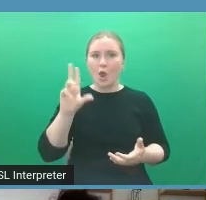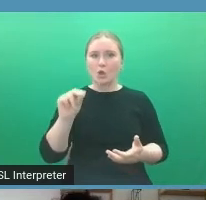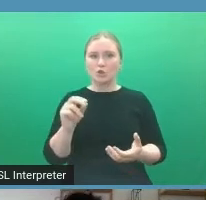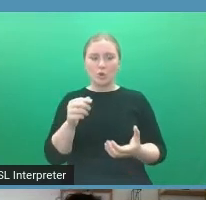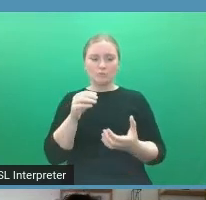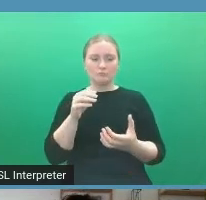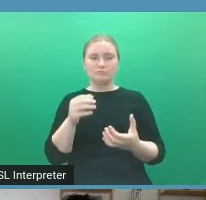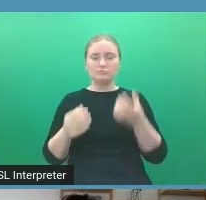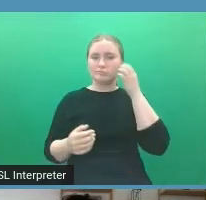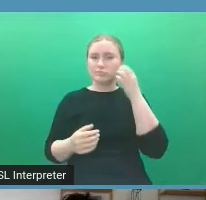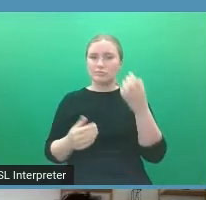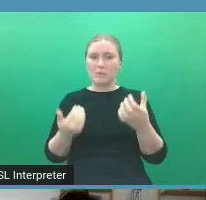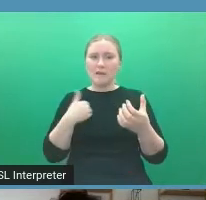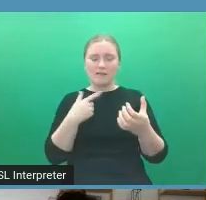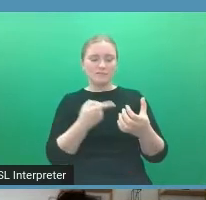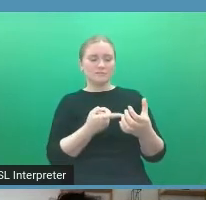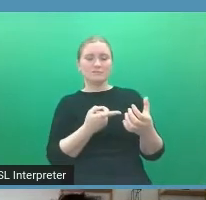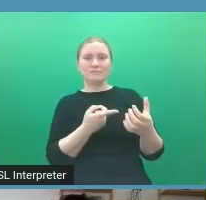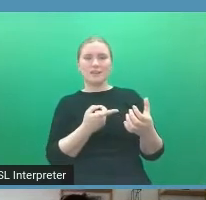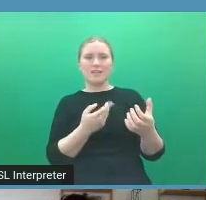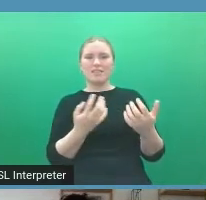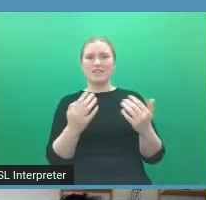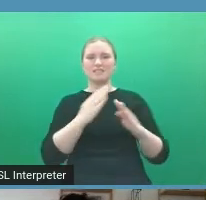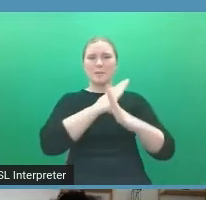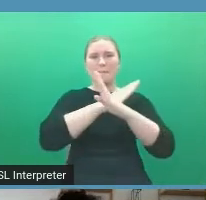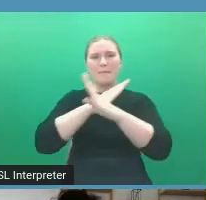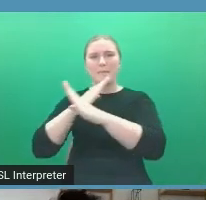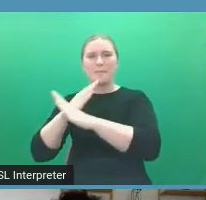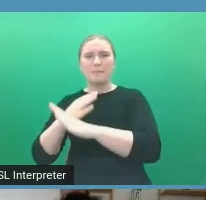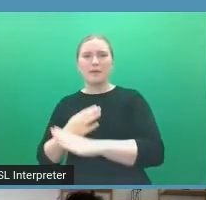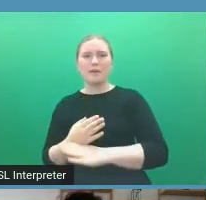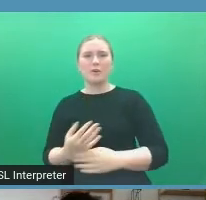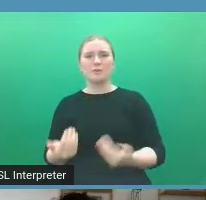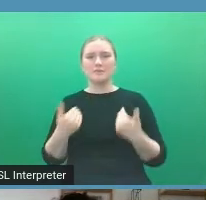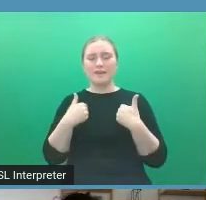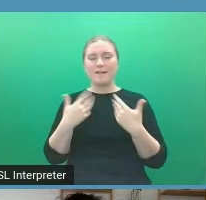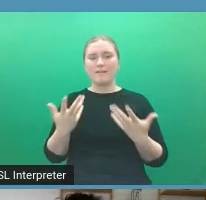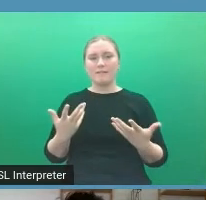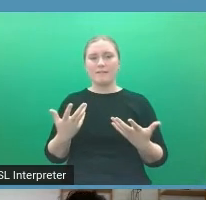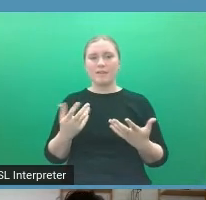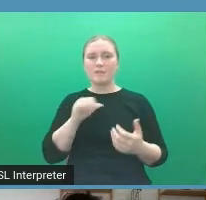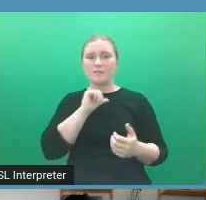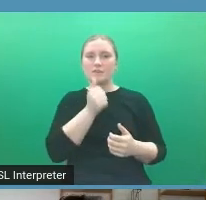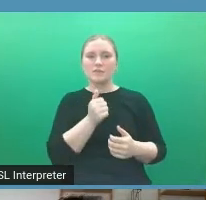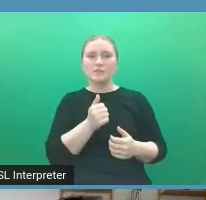gallery policy prevents that from happening, but it really doesn't help preservation either right.